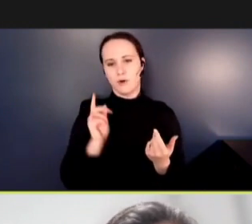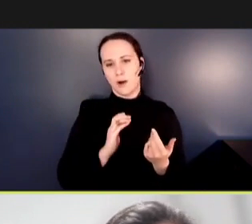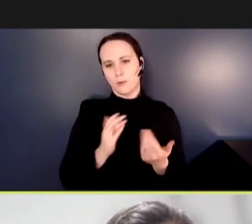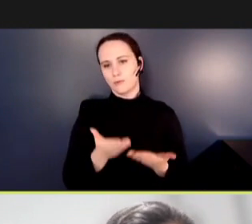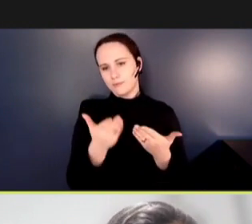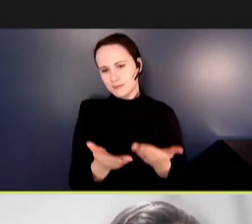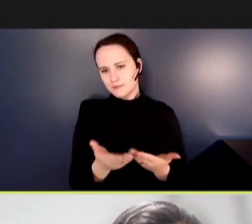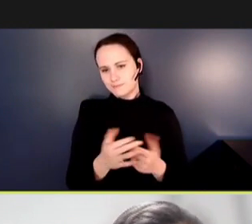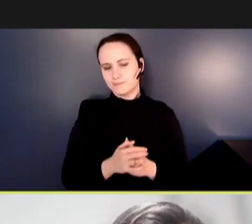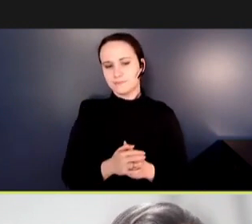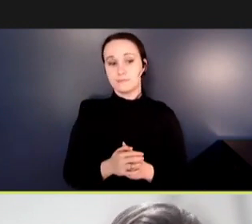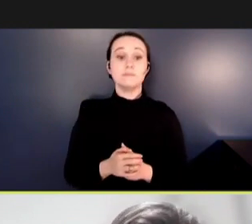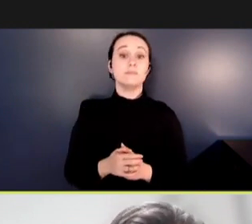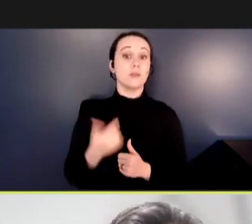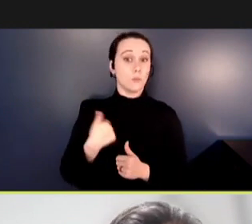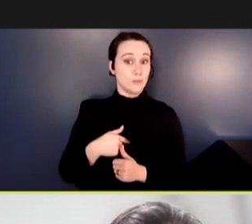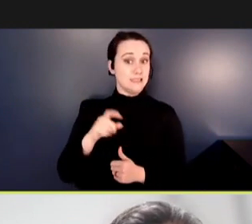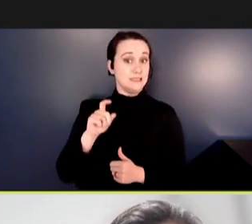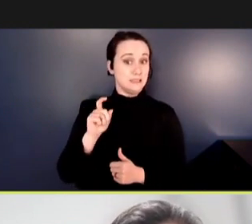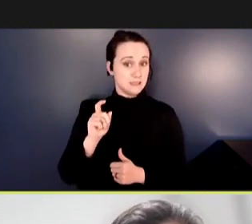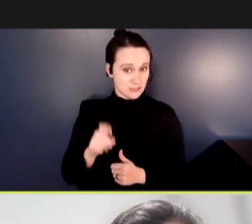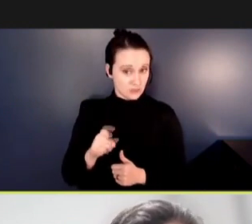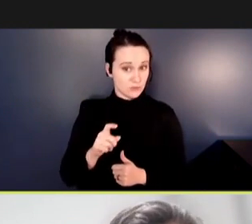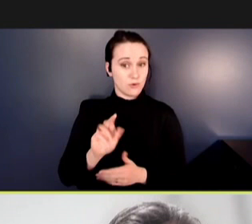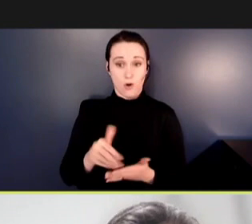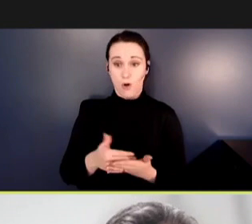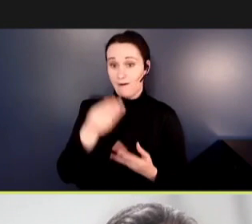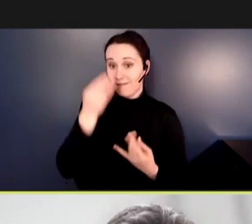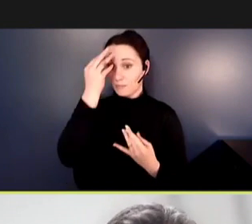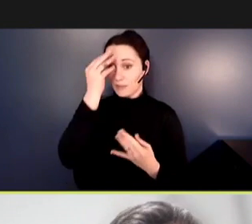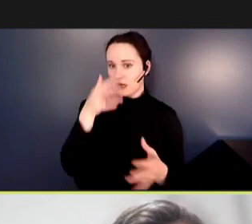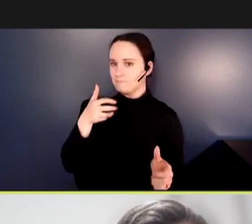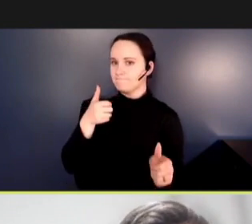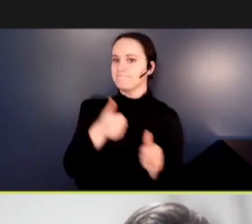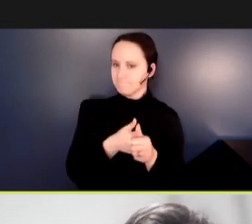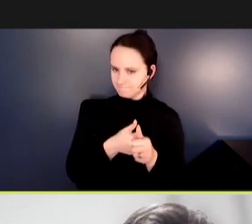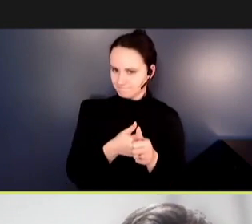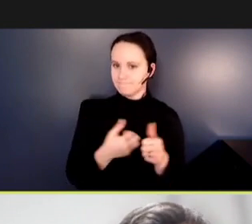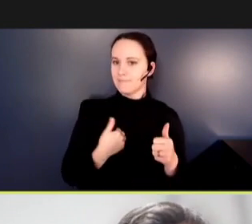We do need to be up to date with the information we need to have resources to give to patients and